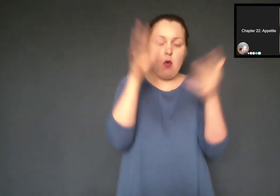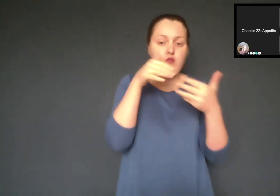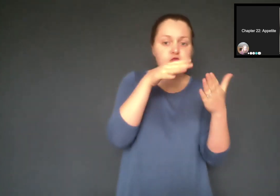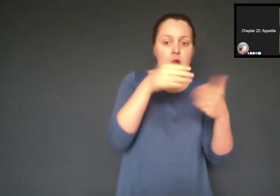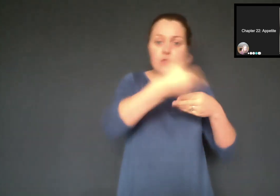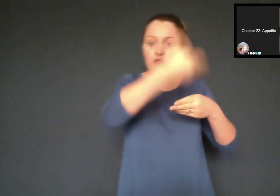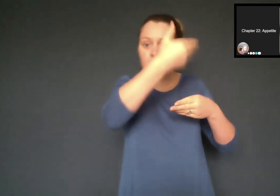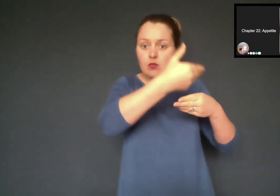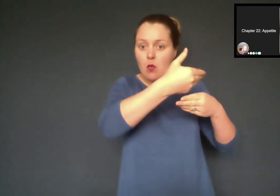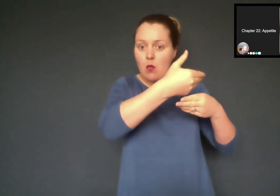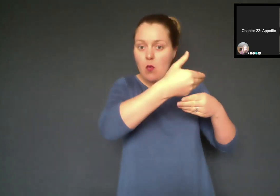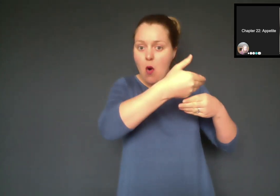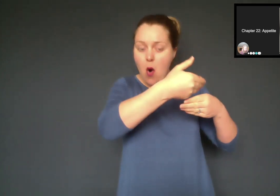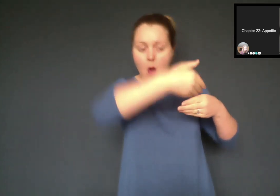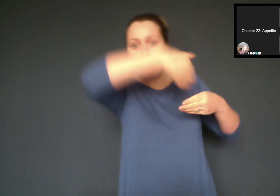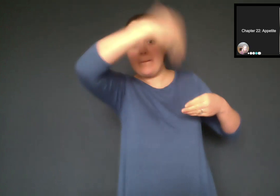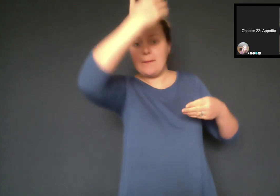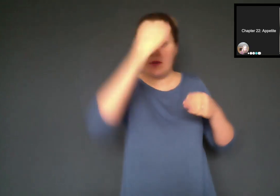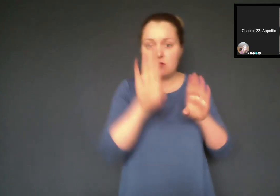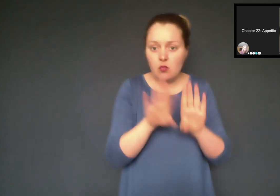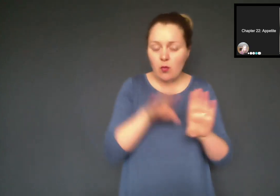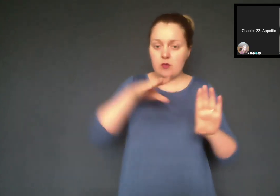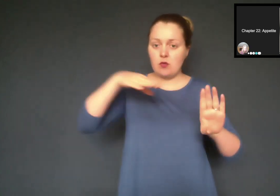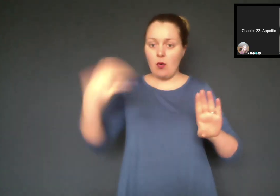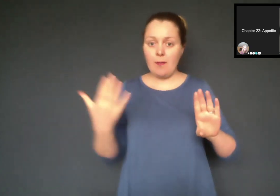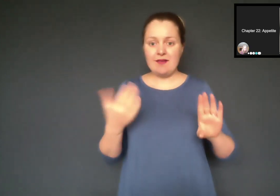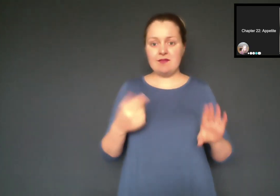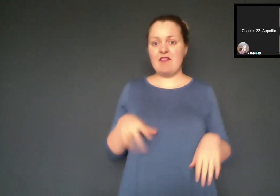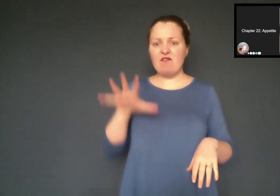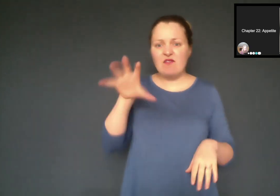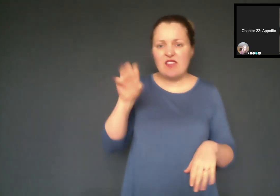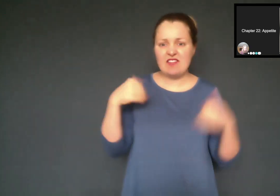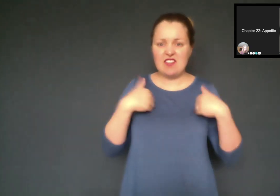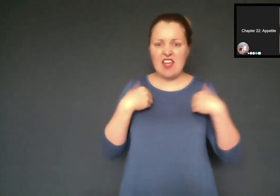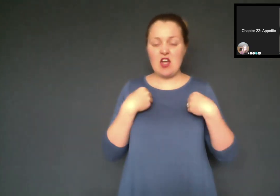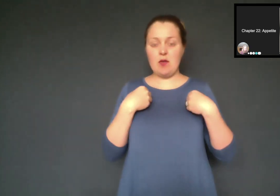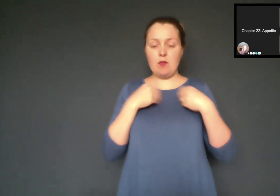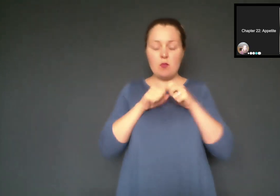flung open and the doors flung wide and and half a hundred animals appeared all perfect